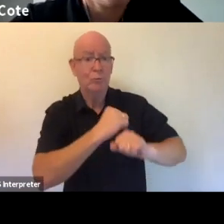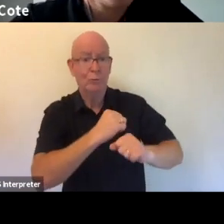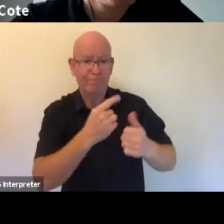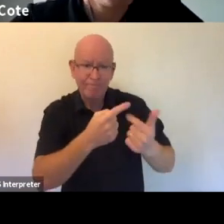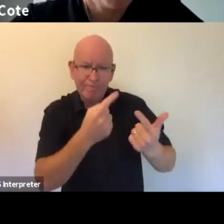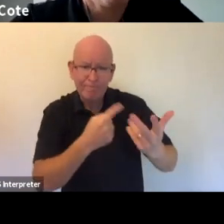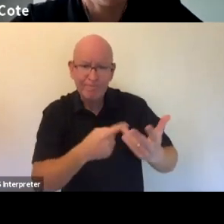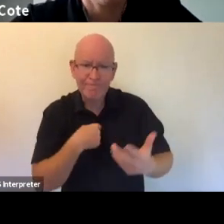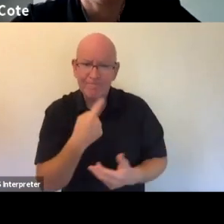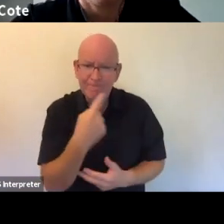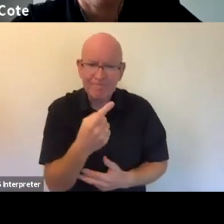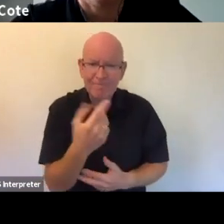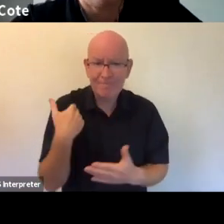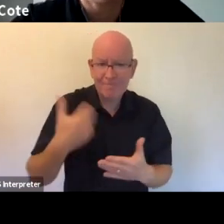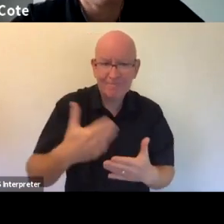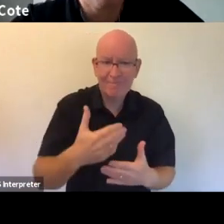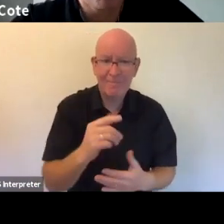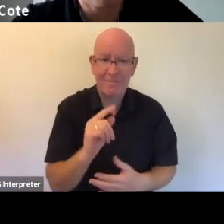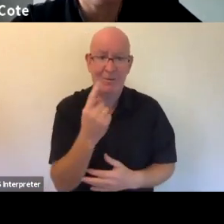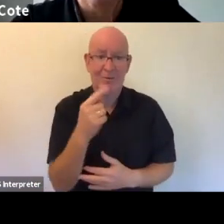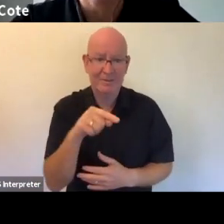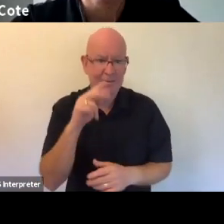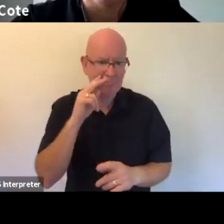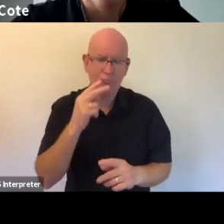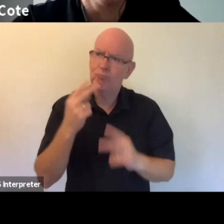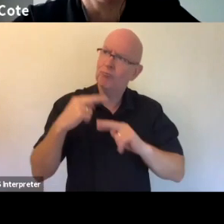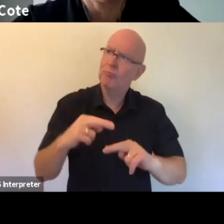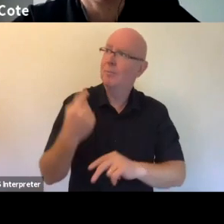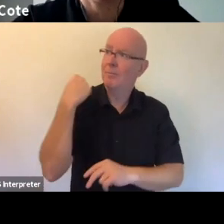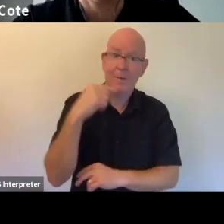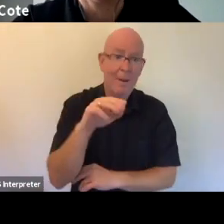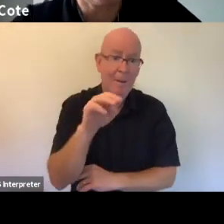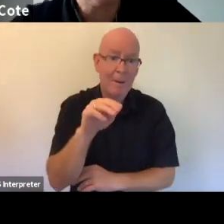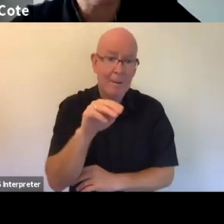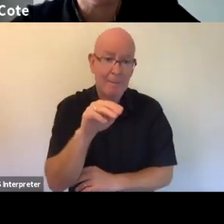which may have been advancing payment or a top-up.